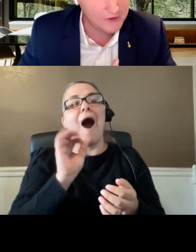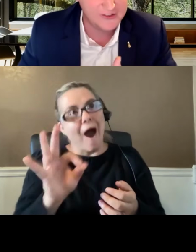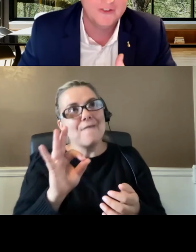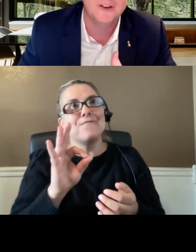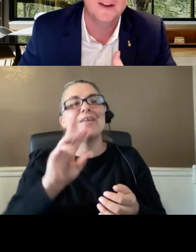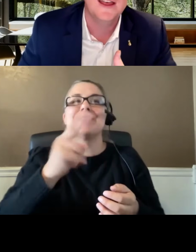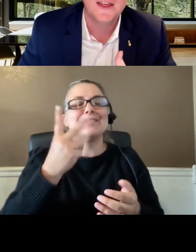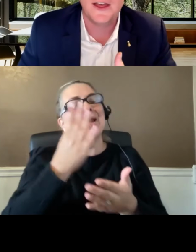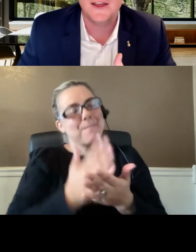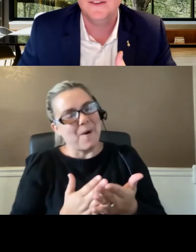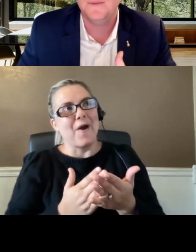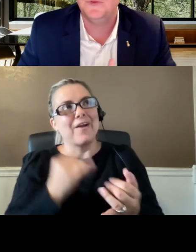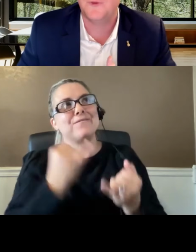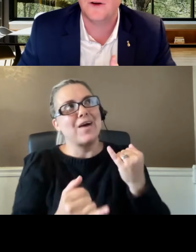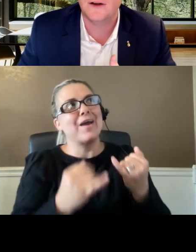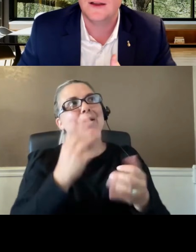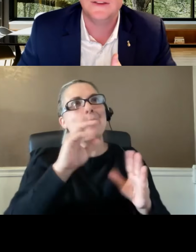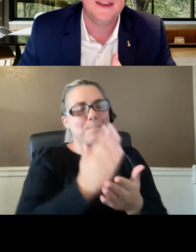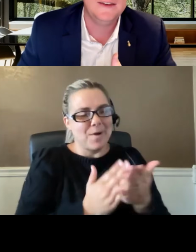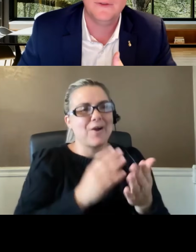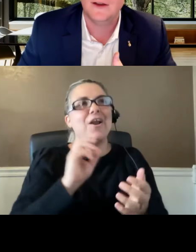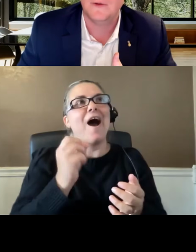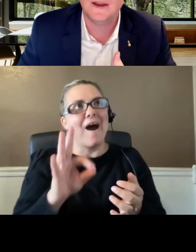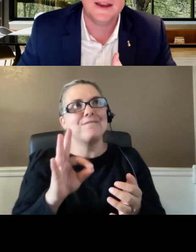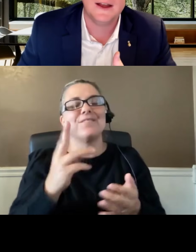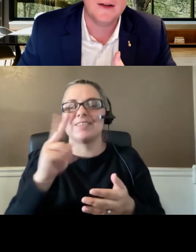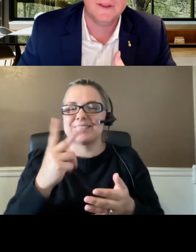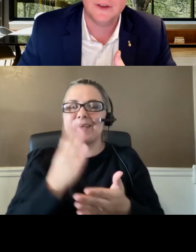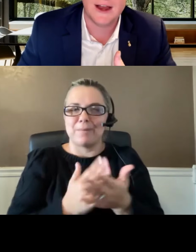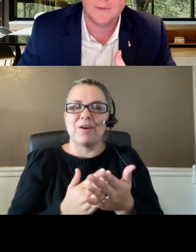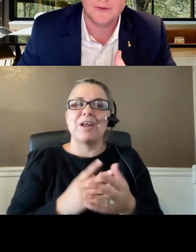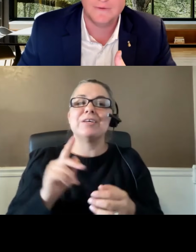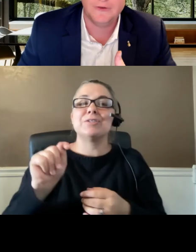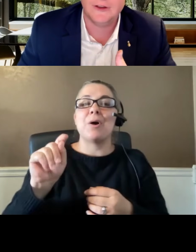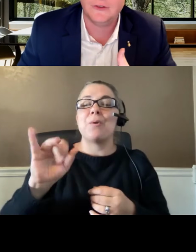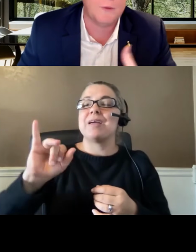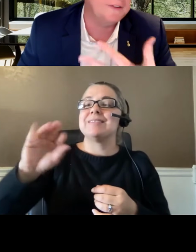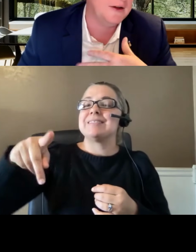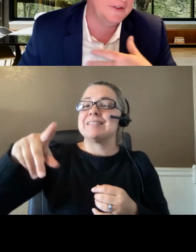this presentation, the tips for attentive reading of these documents. The first is to watch out,